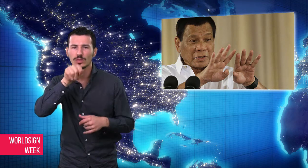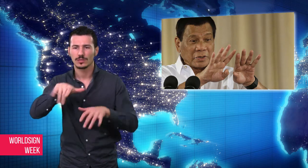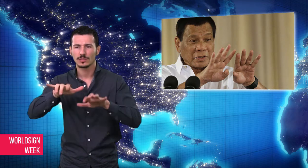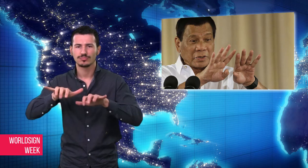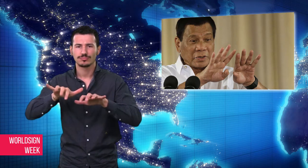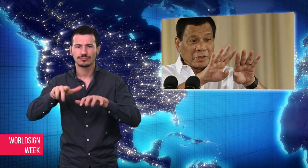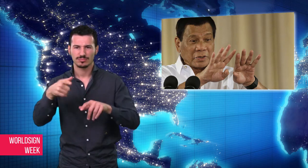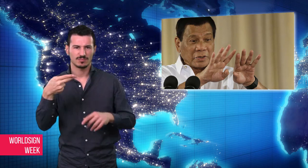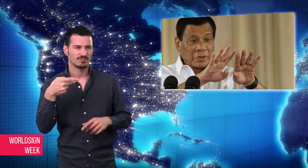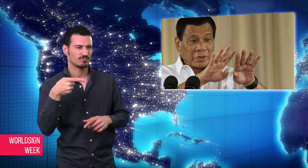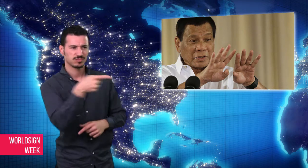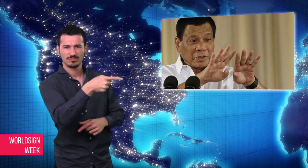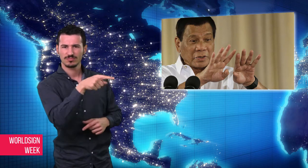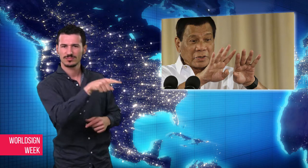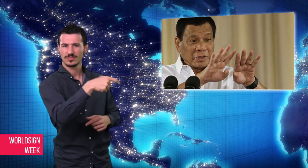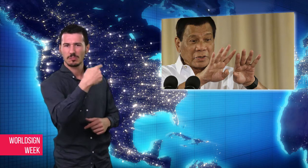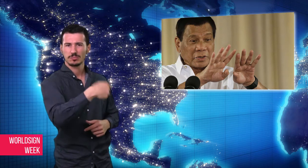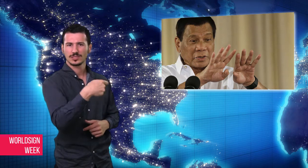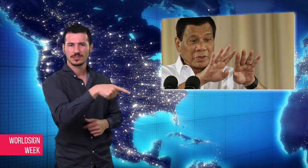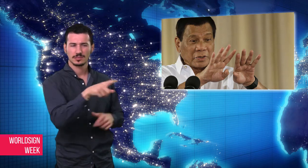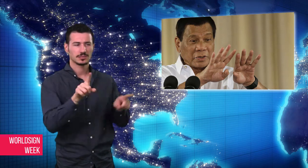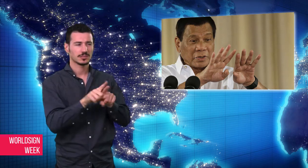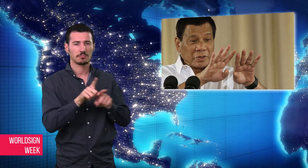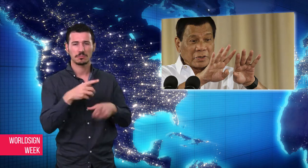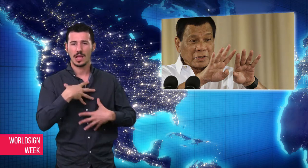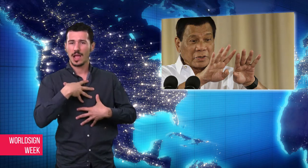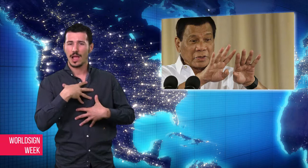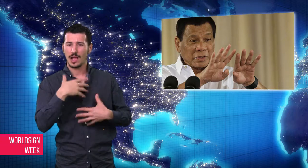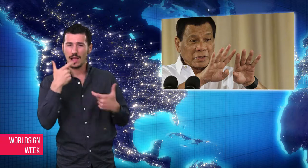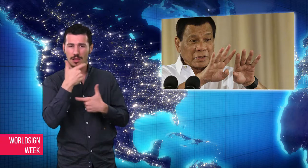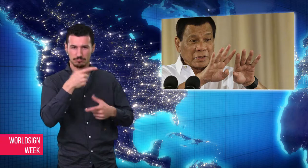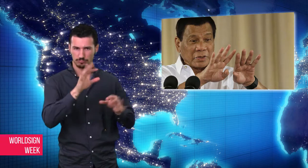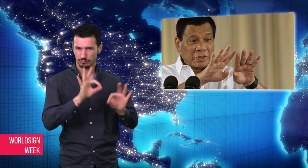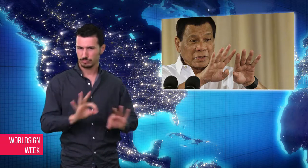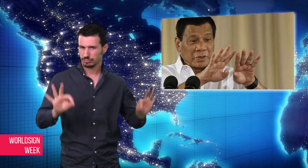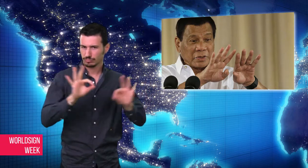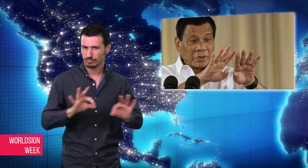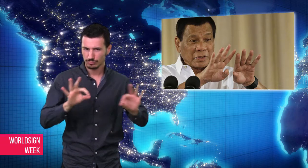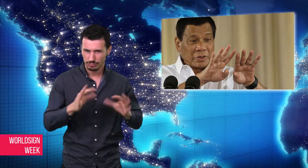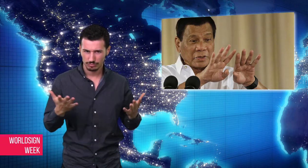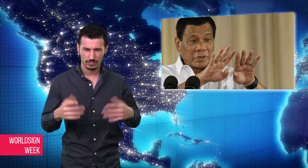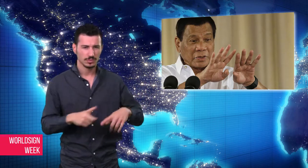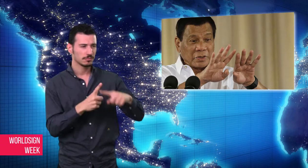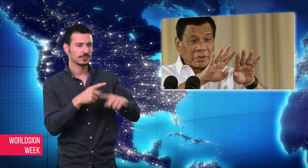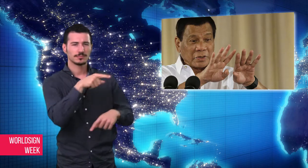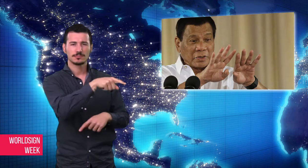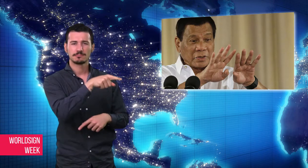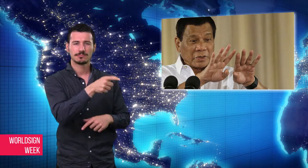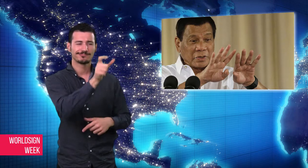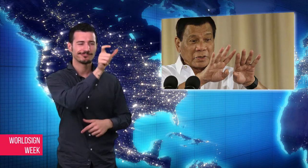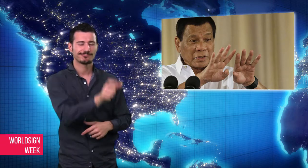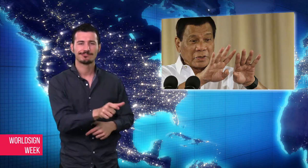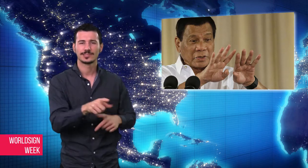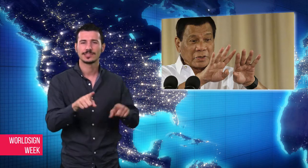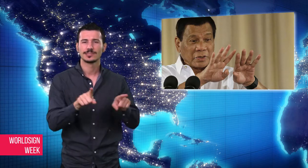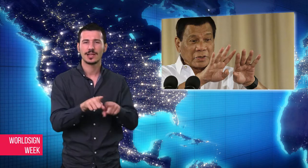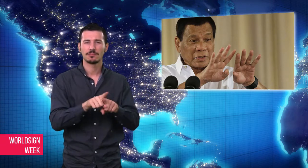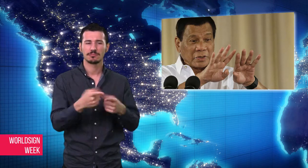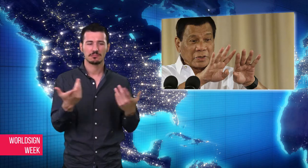a murderous thug with no regard for human rights”. Duterte’s aides often